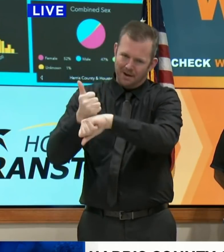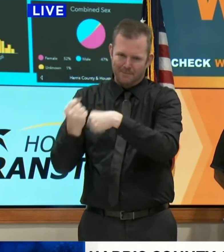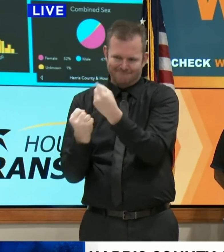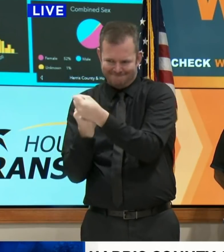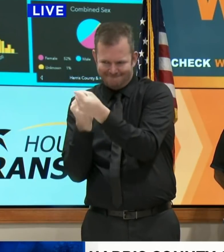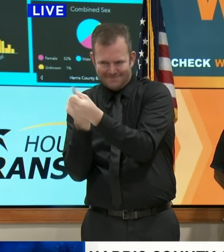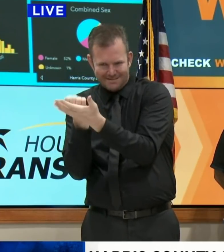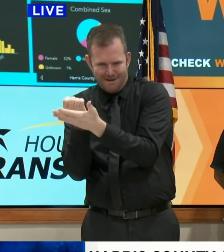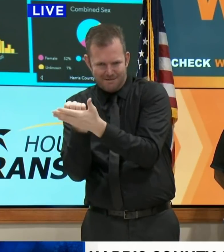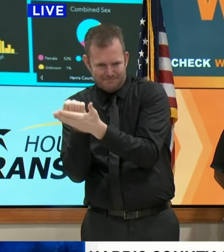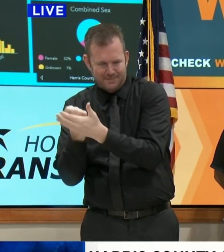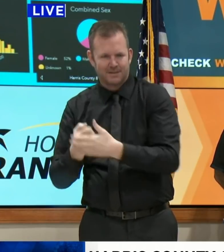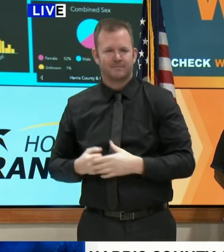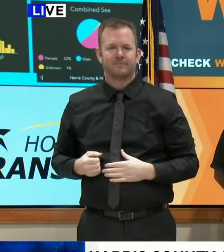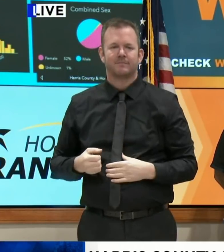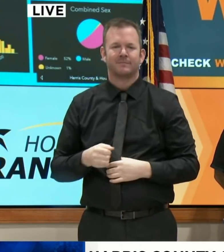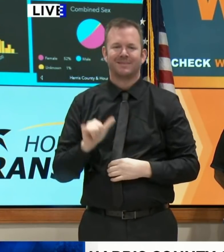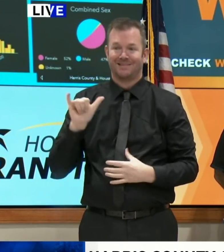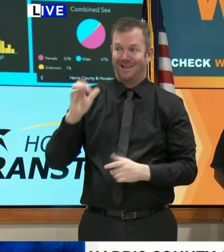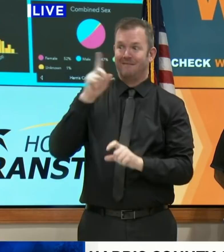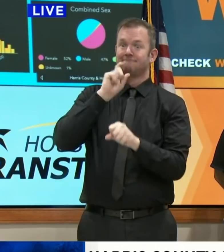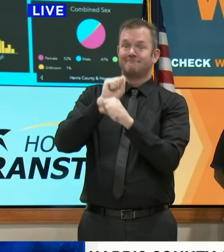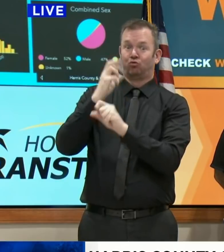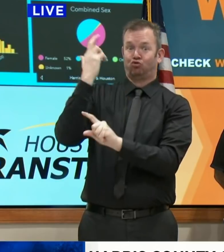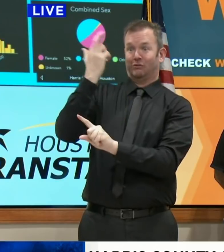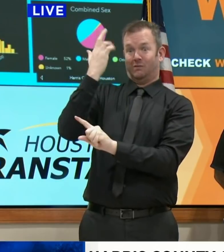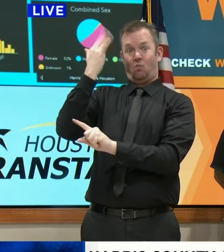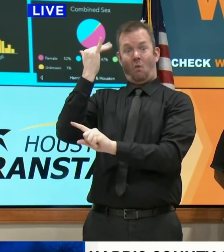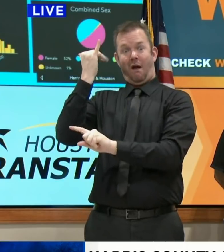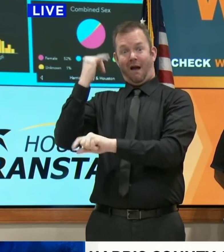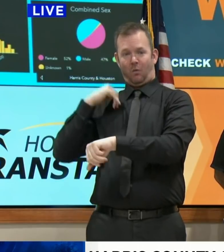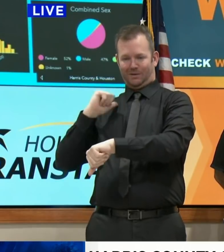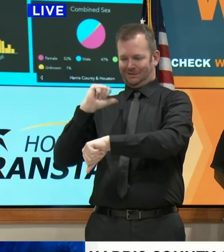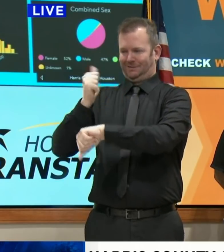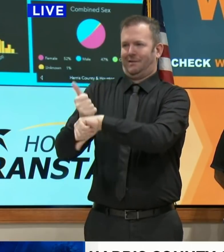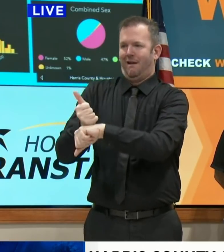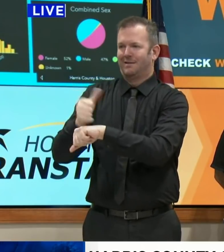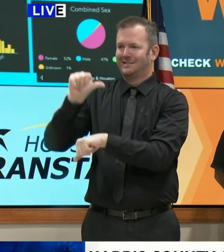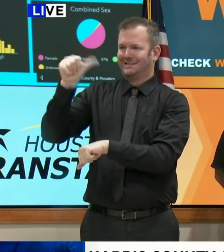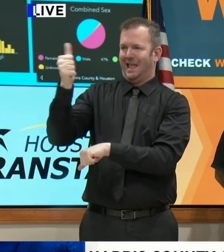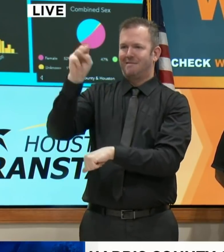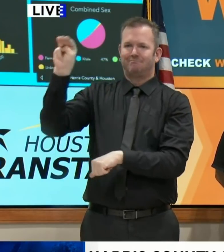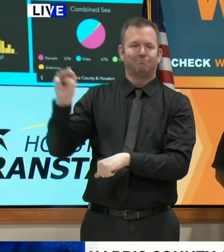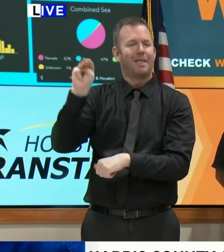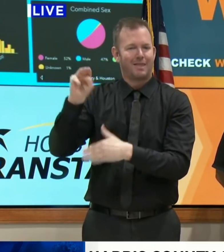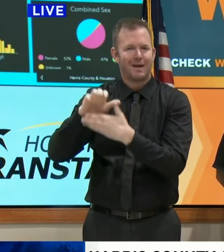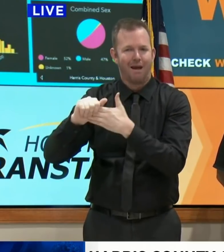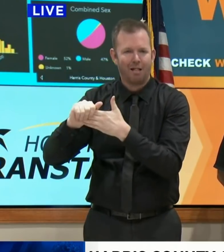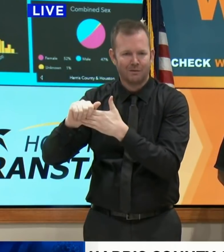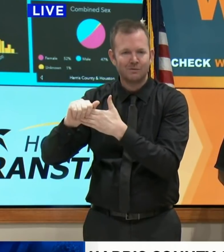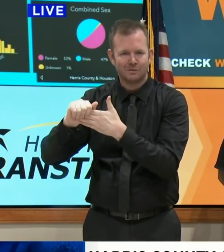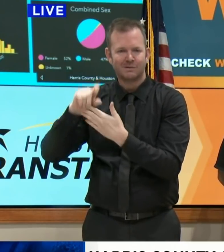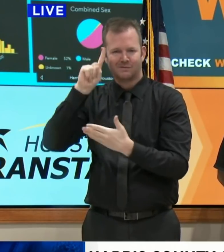That’s why we established child care for essential workers and financial support. That’s why